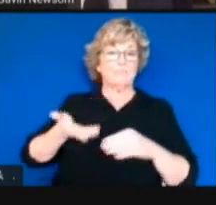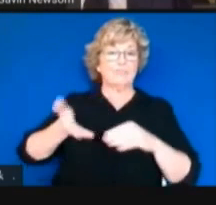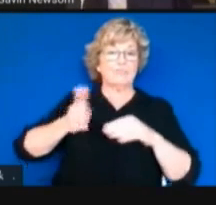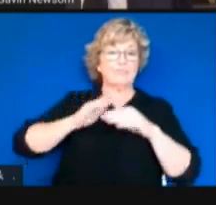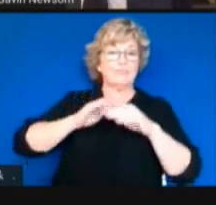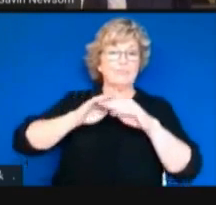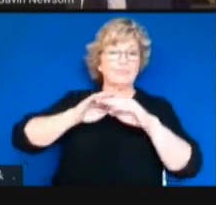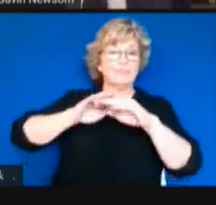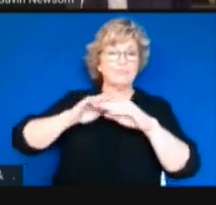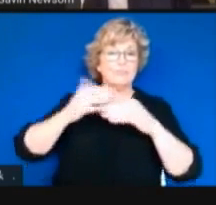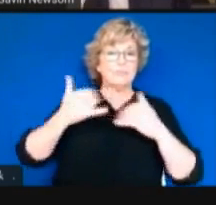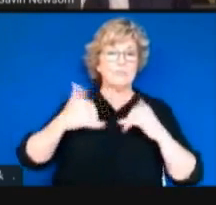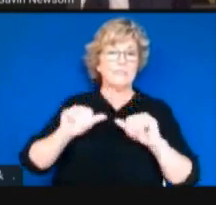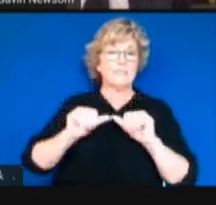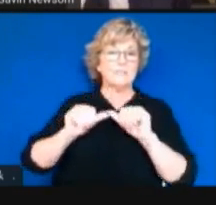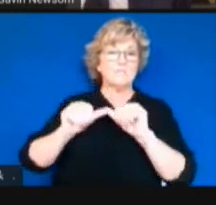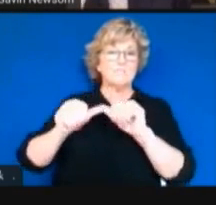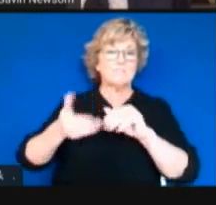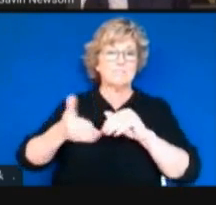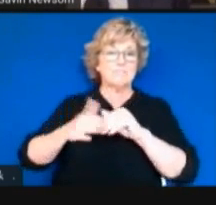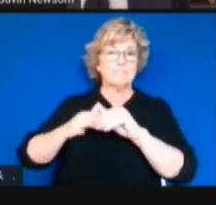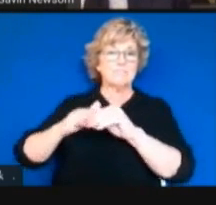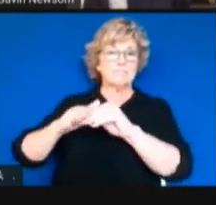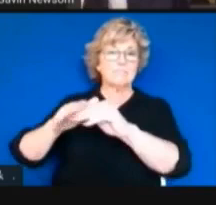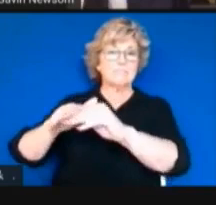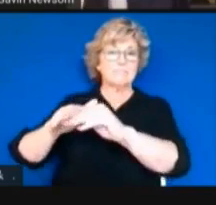THAT 12%, WE WERE 8.7%, JUST 14 DAYS AGO.